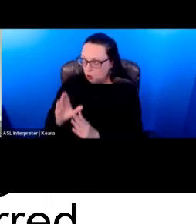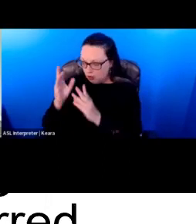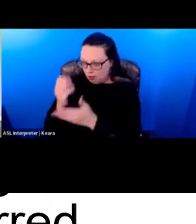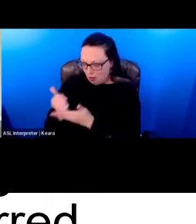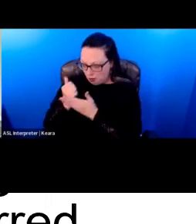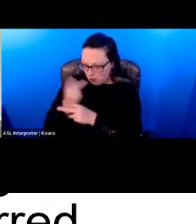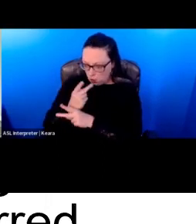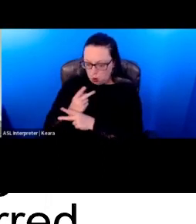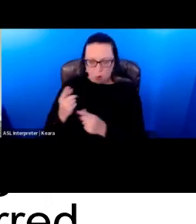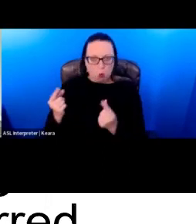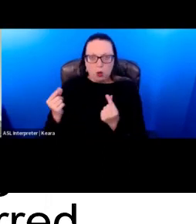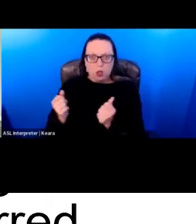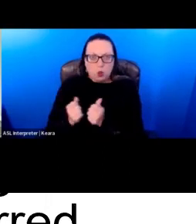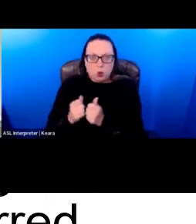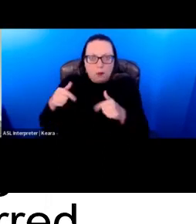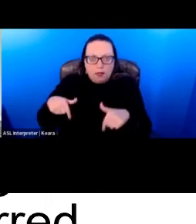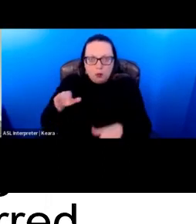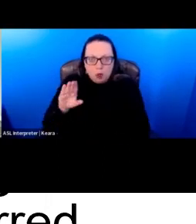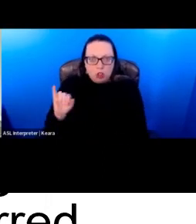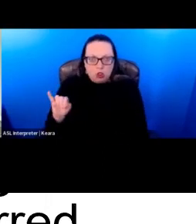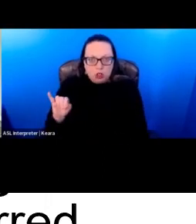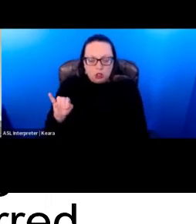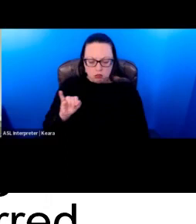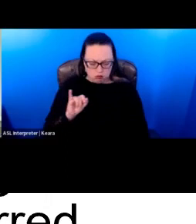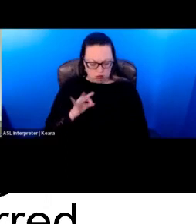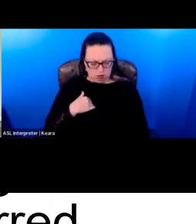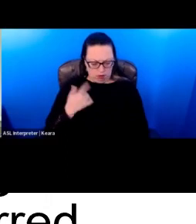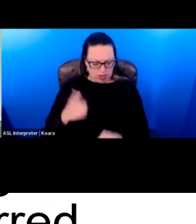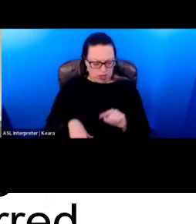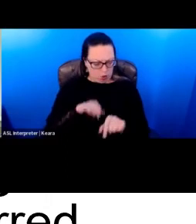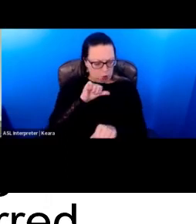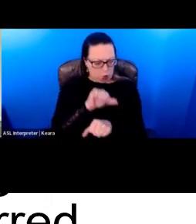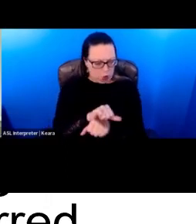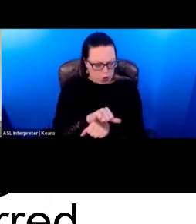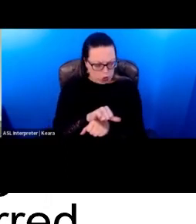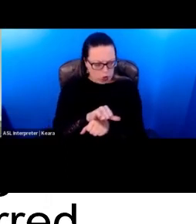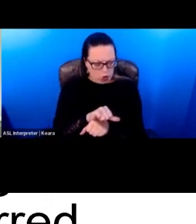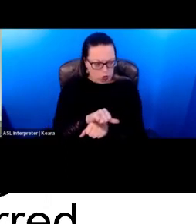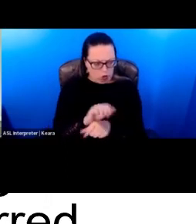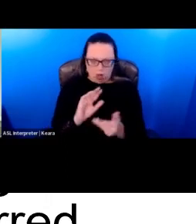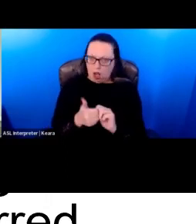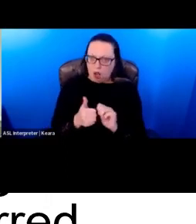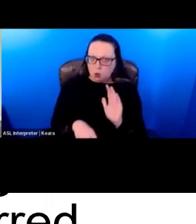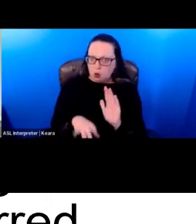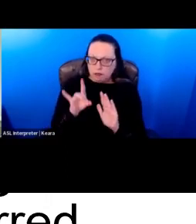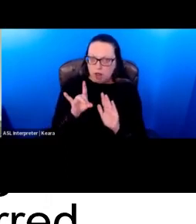brain injury? If they're if we can't work? How do we find a, a meaningful way to occupy our